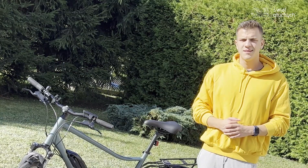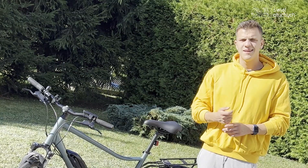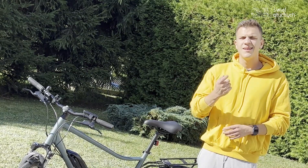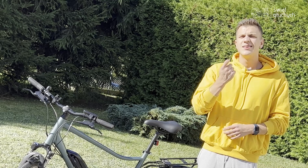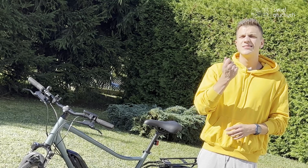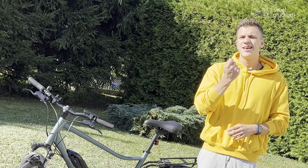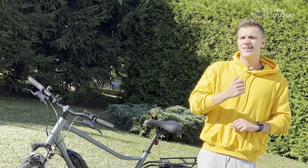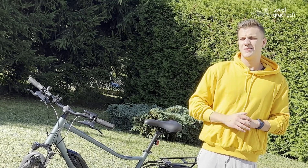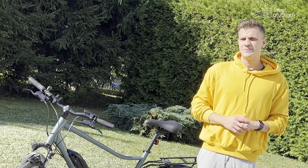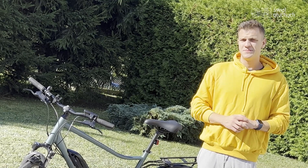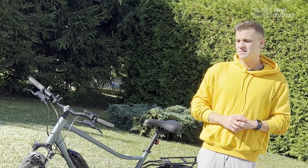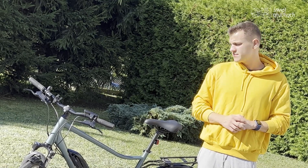Price!